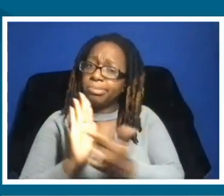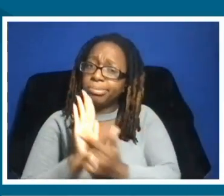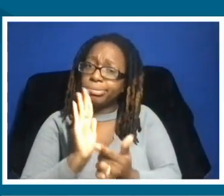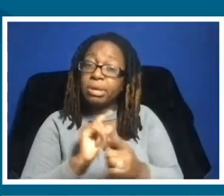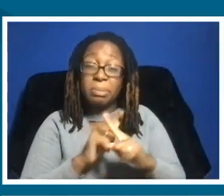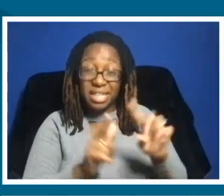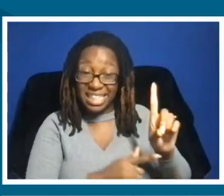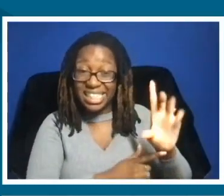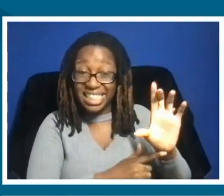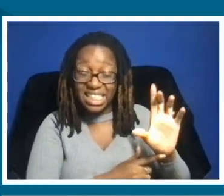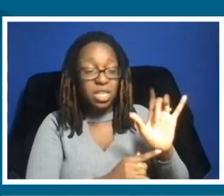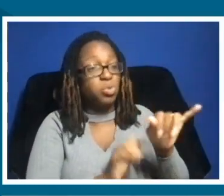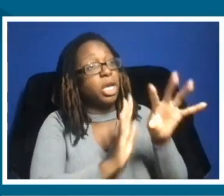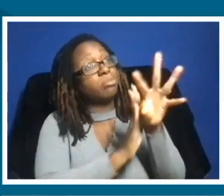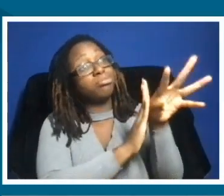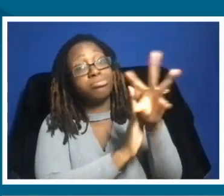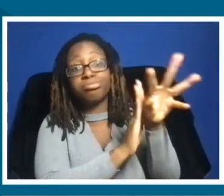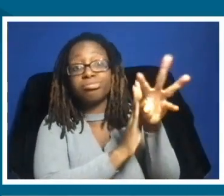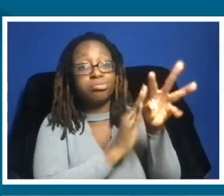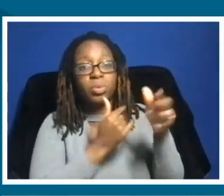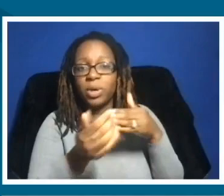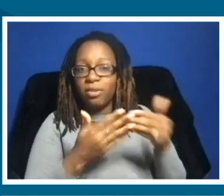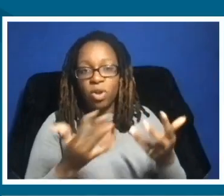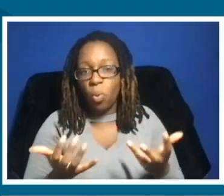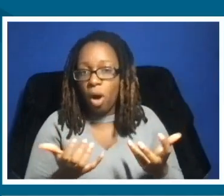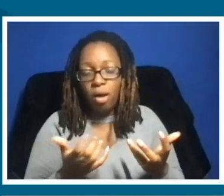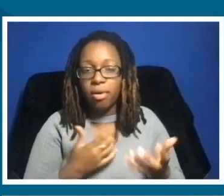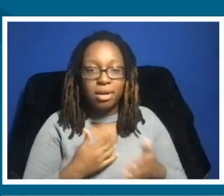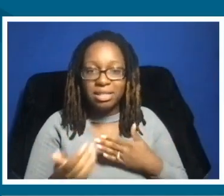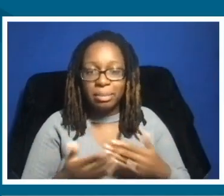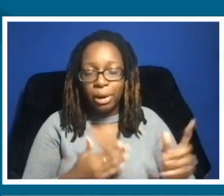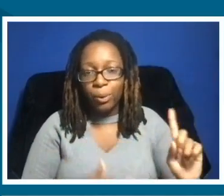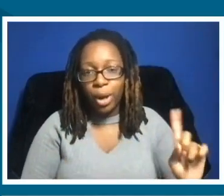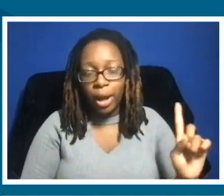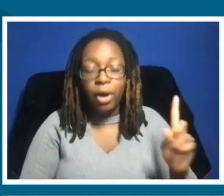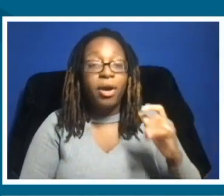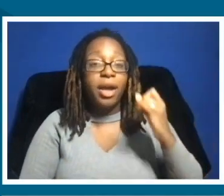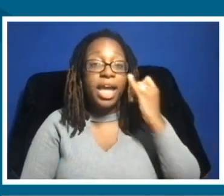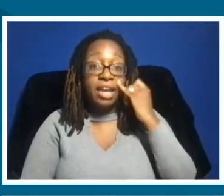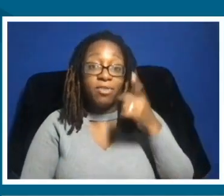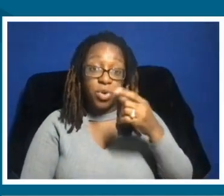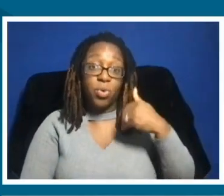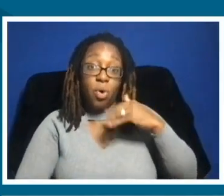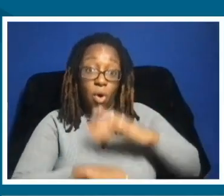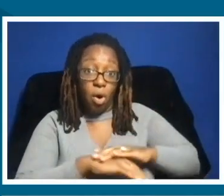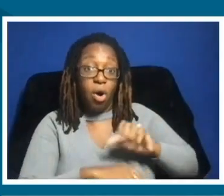i mean even if it's not yours if as long